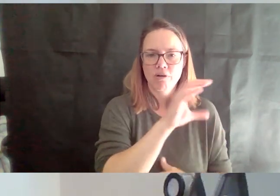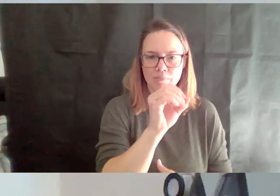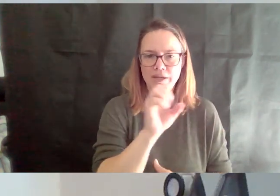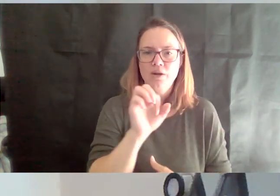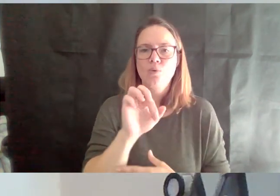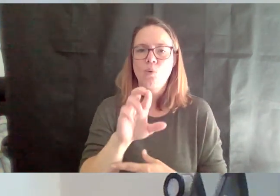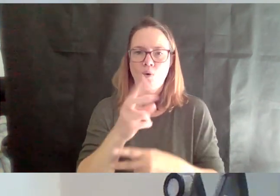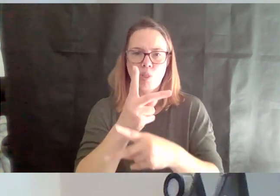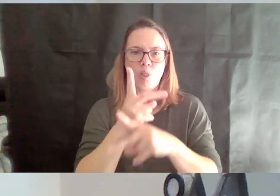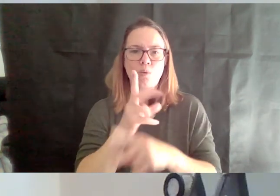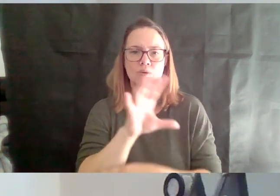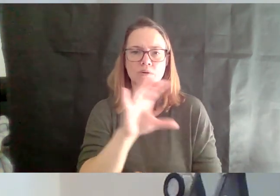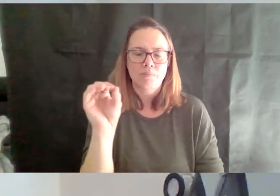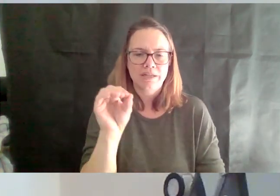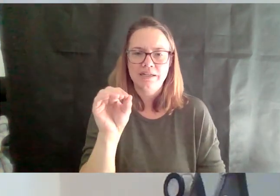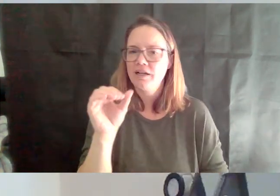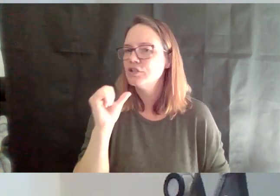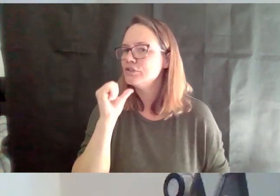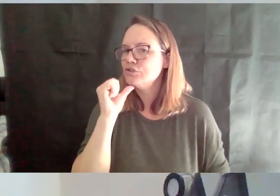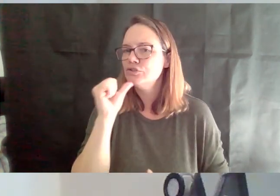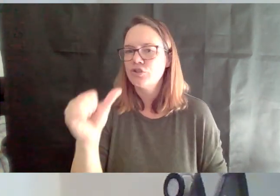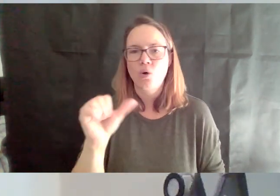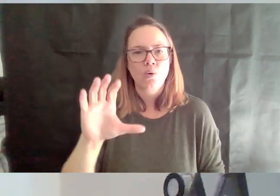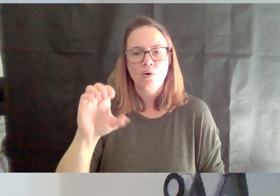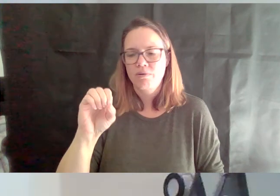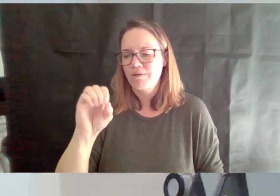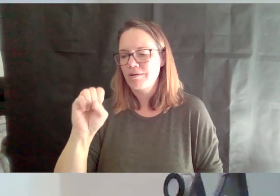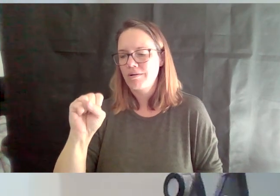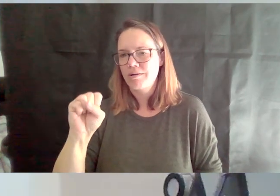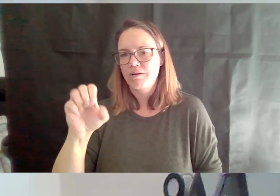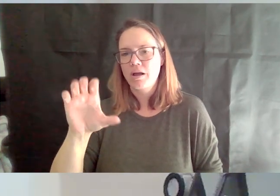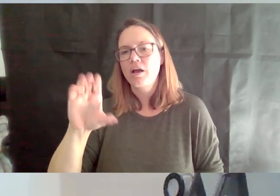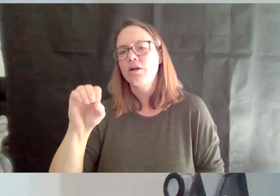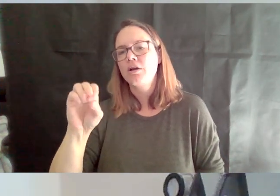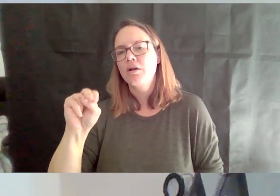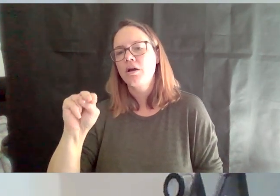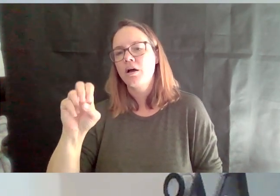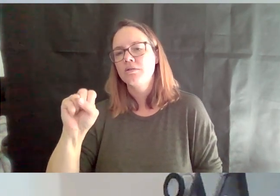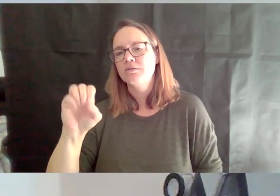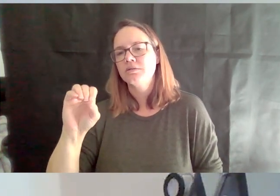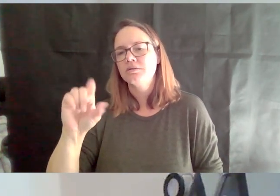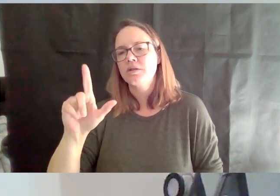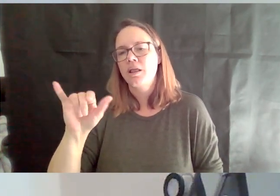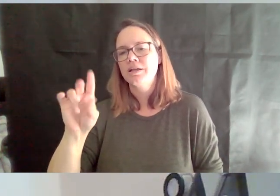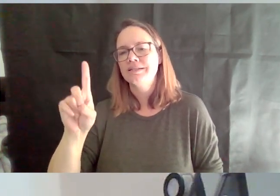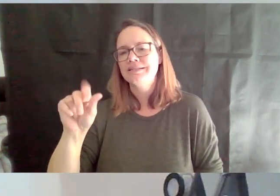Do not consolidate student loans. That is a free service from the Department of Education.